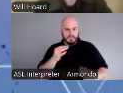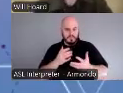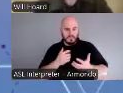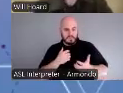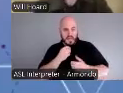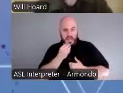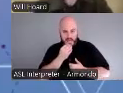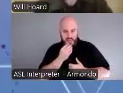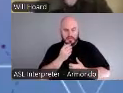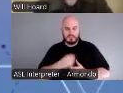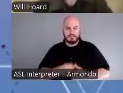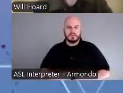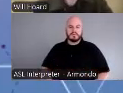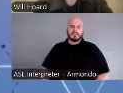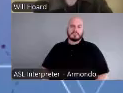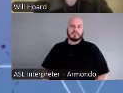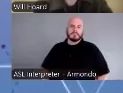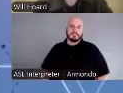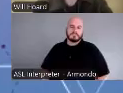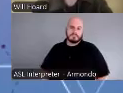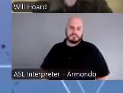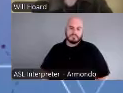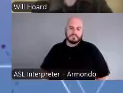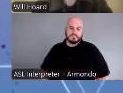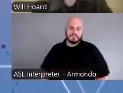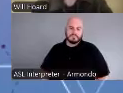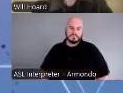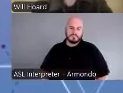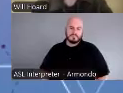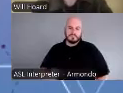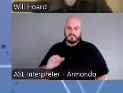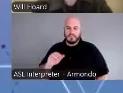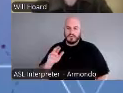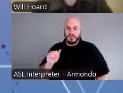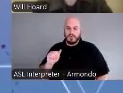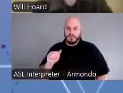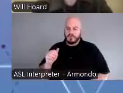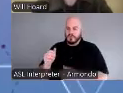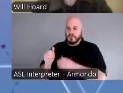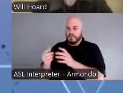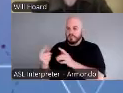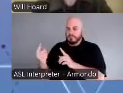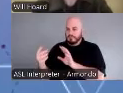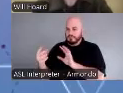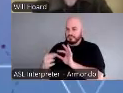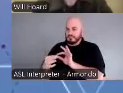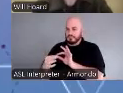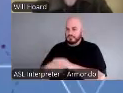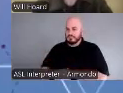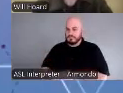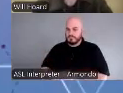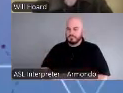I'm just trying to-- Cora, do you want to do you have an input first? I'm trying to to get my thoughts together.